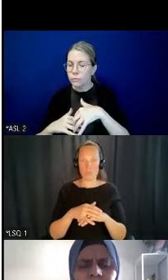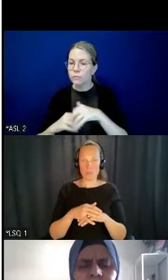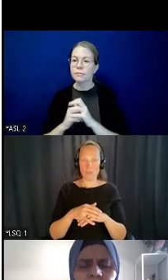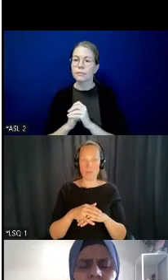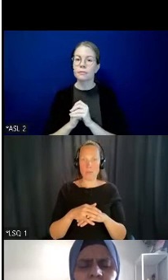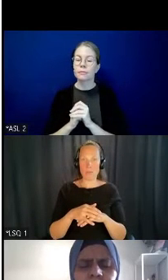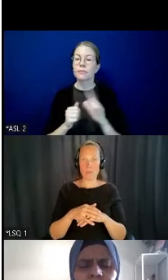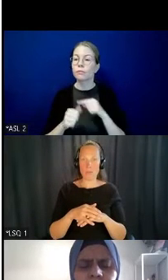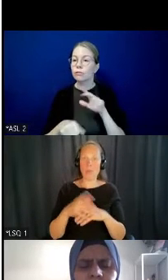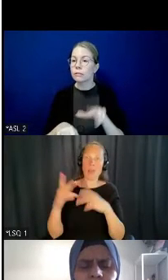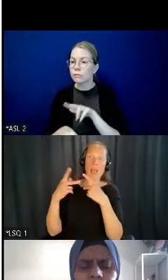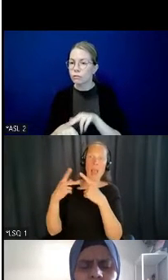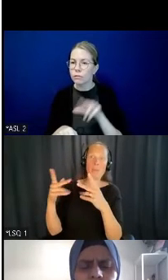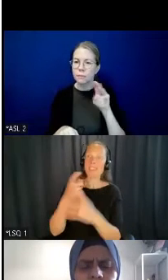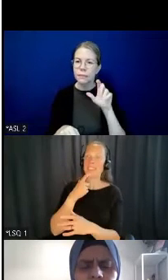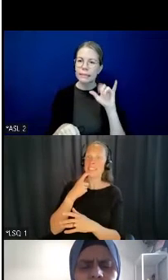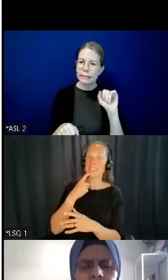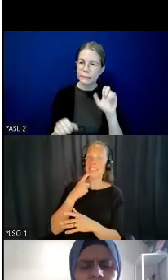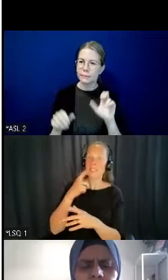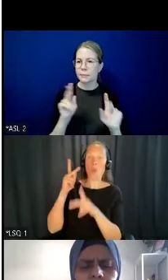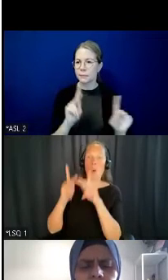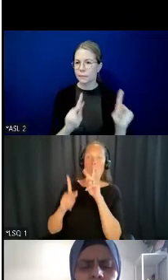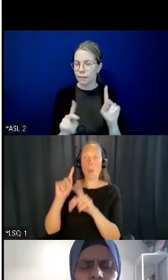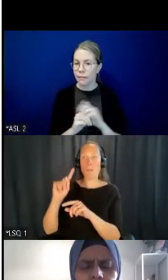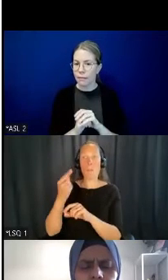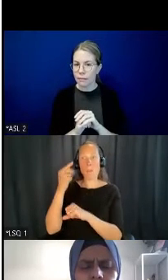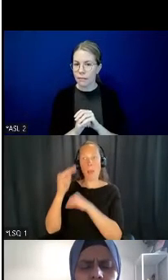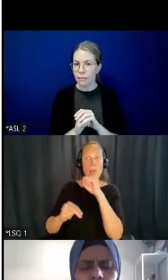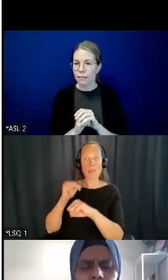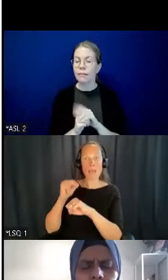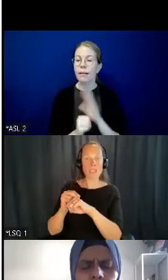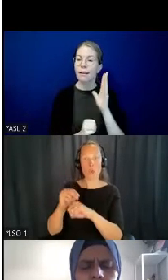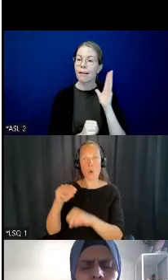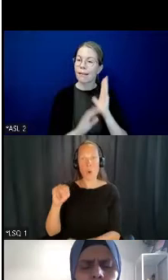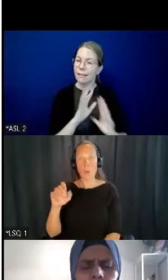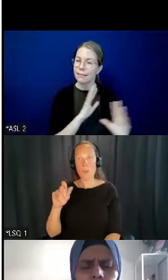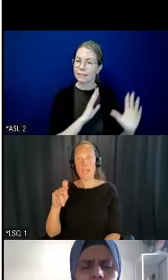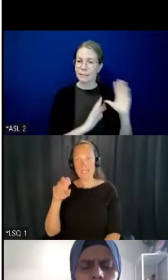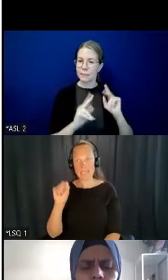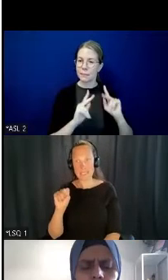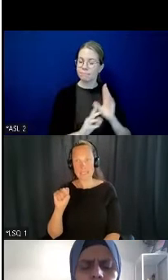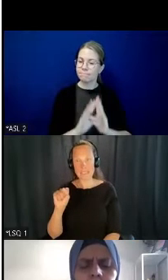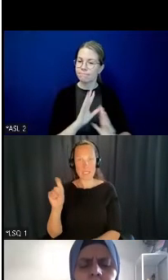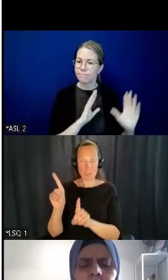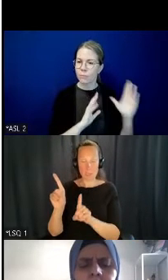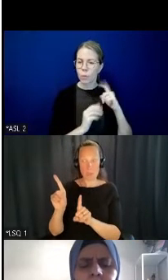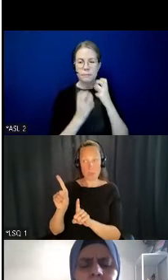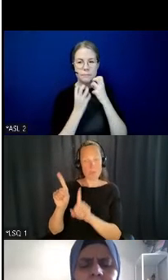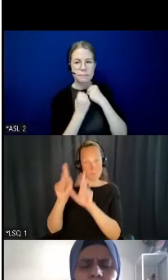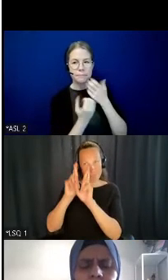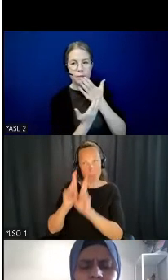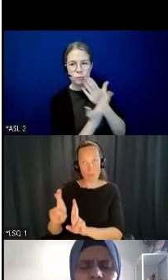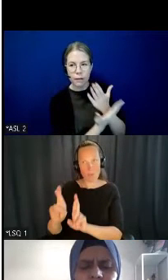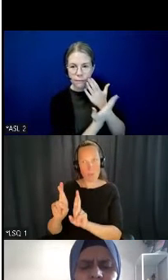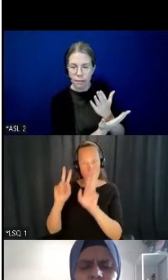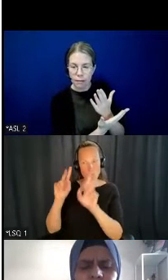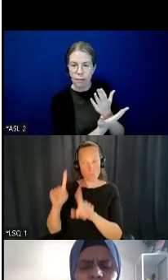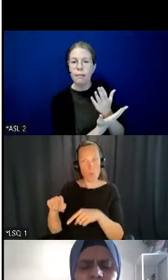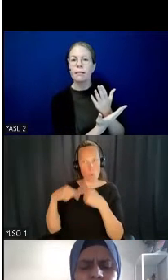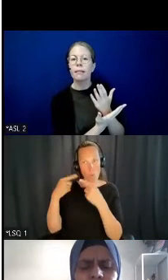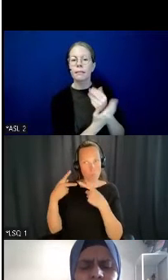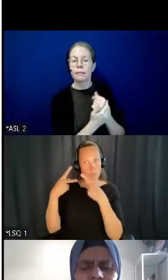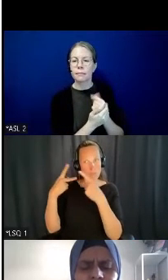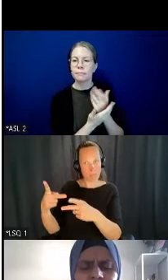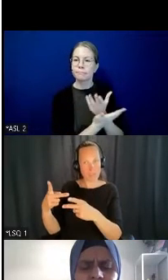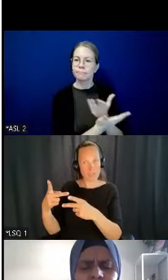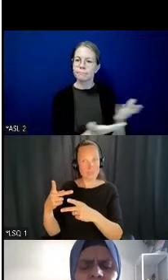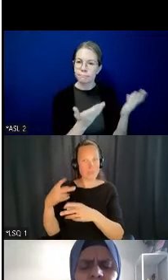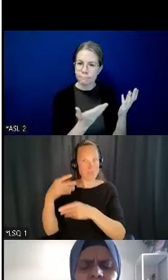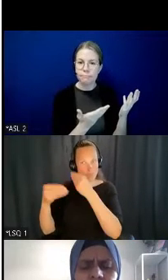THE ANCESTORS WE ARE ETERNALLY GRATEFUL TO, WHO ALLOWED US TO REMAIN IN THIS LAND,